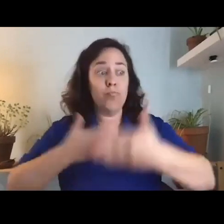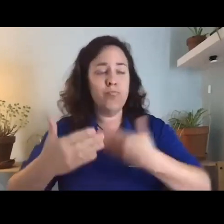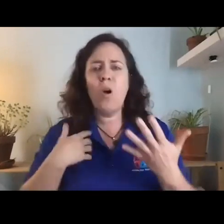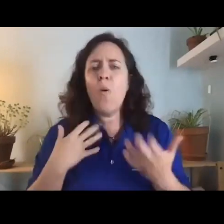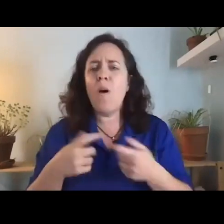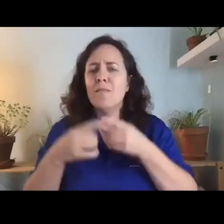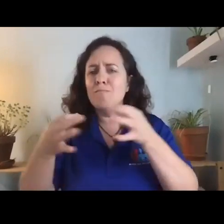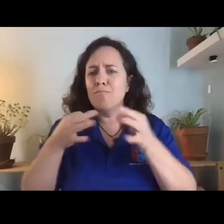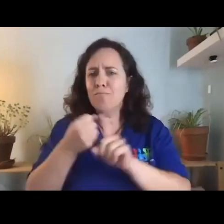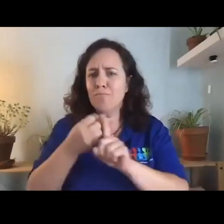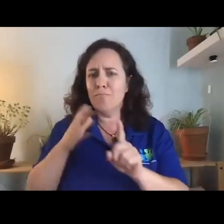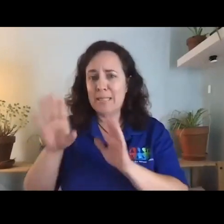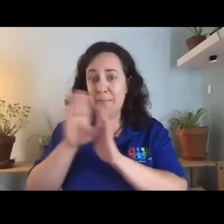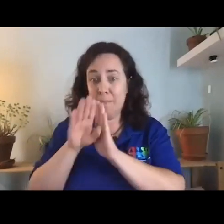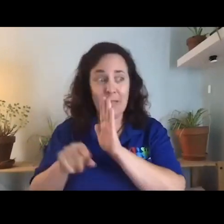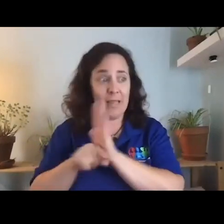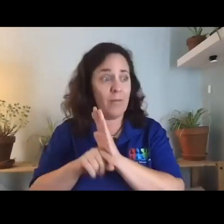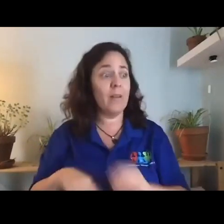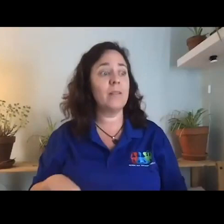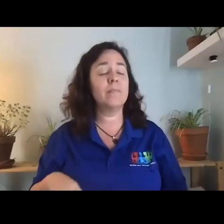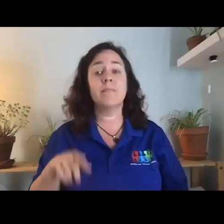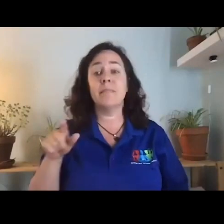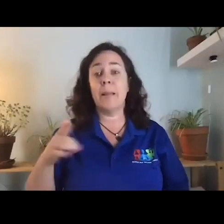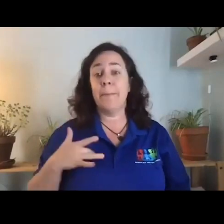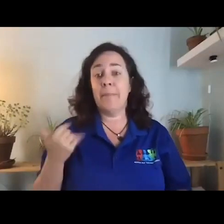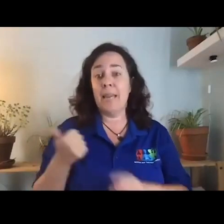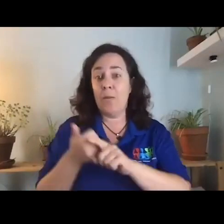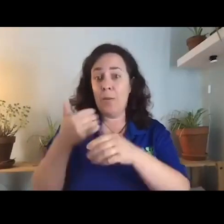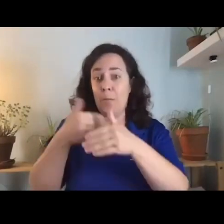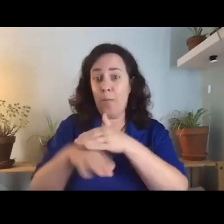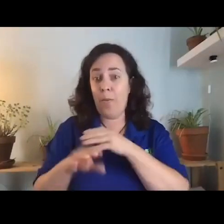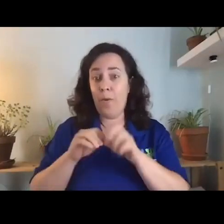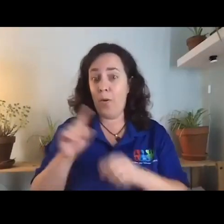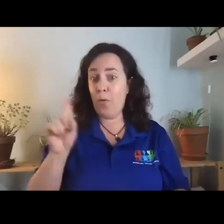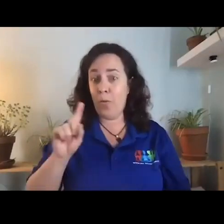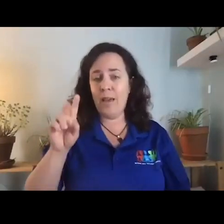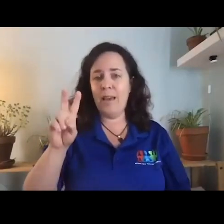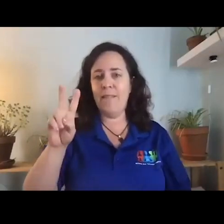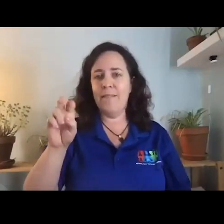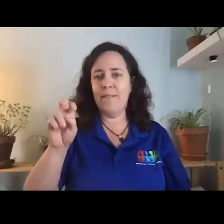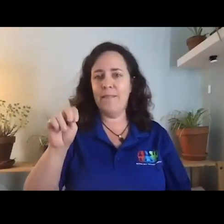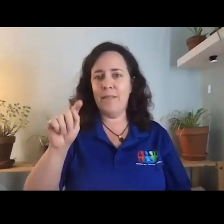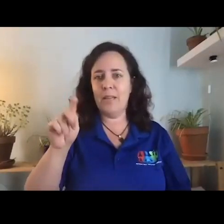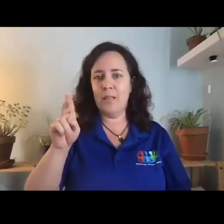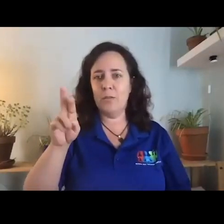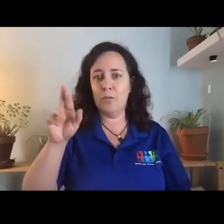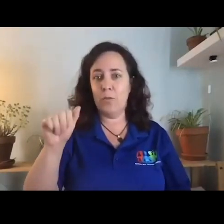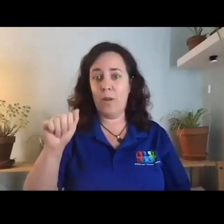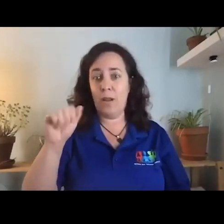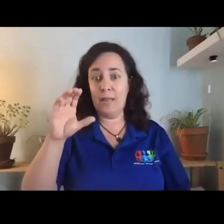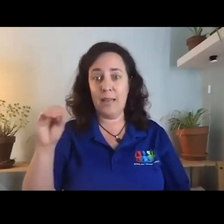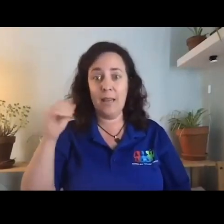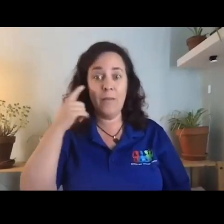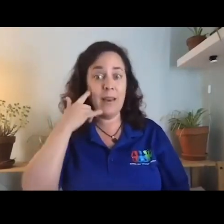At the end of the keynote, there will be time for question and answer but at this point, I would like to introduce Blake to you all.